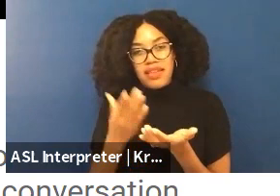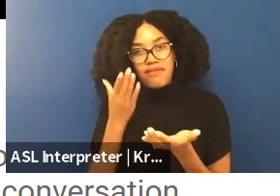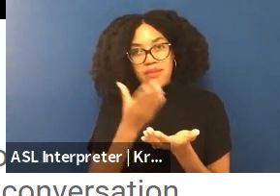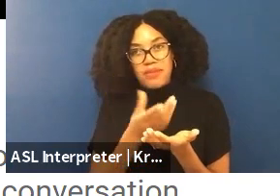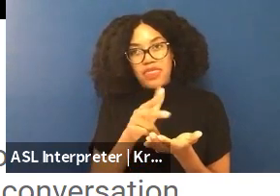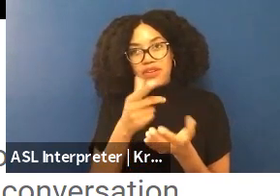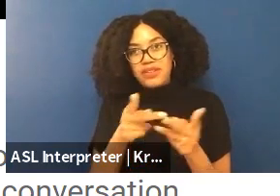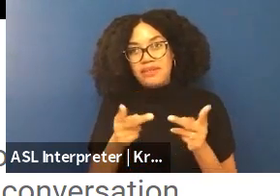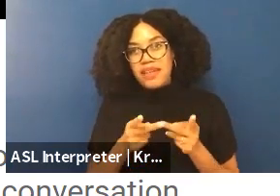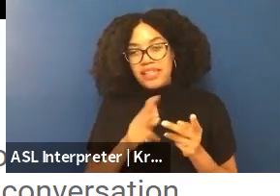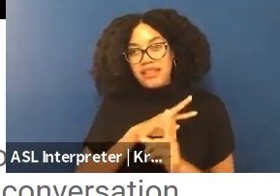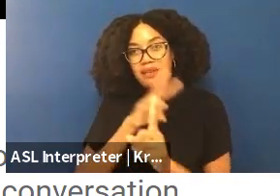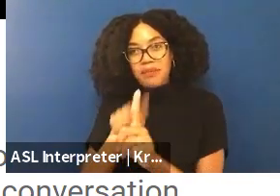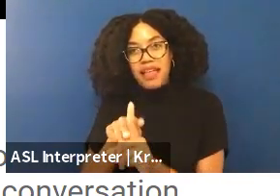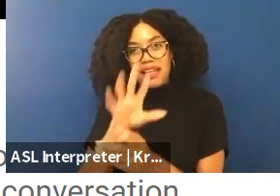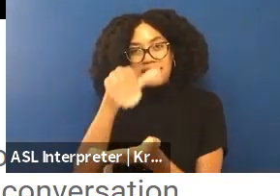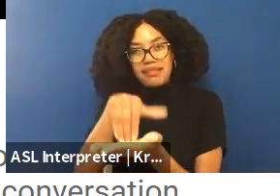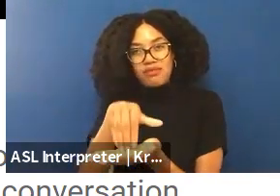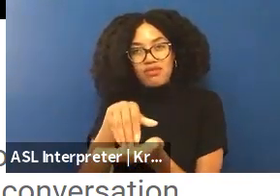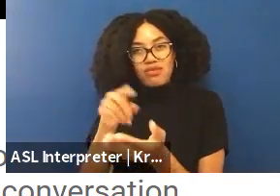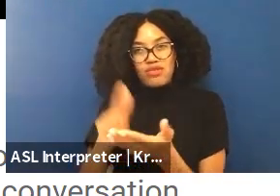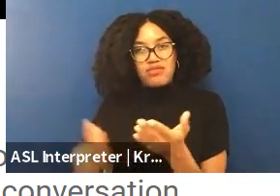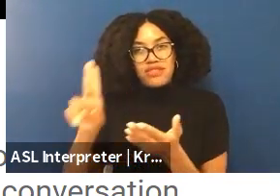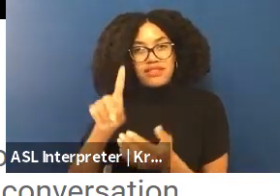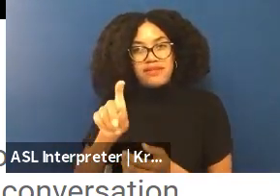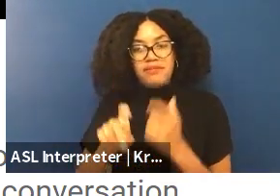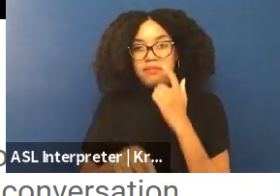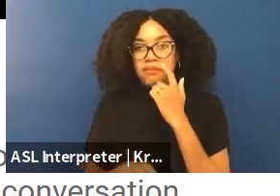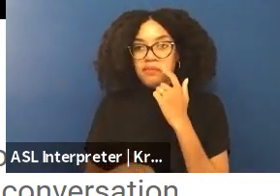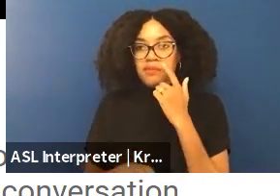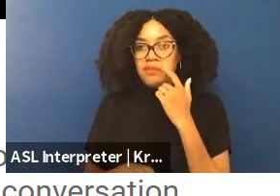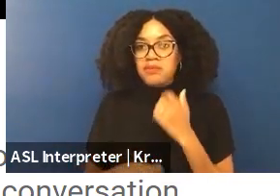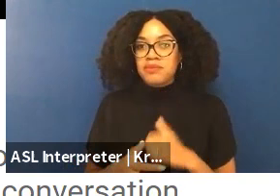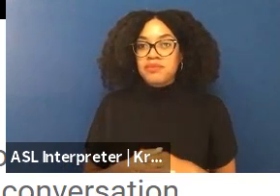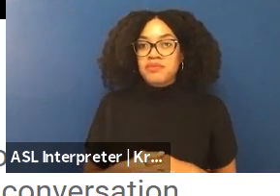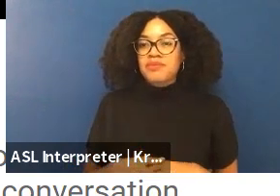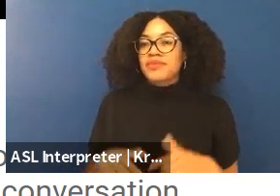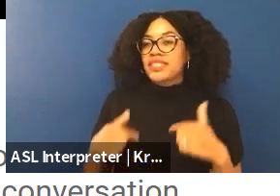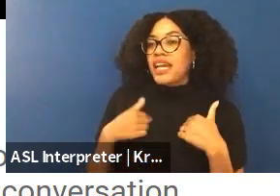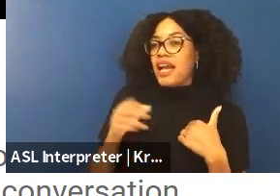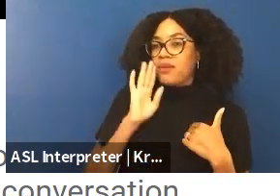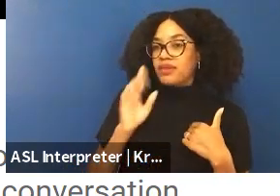to how we make these third spaces more central? [Lisa] I'll just say that I think one of the keys